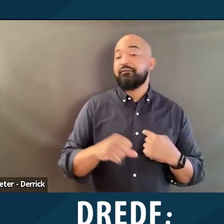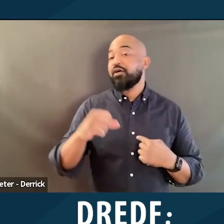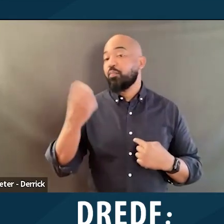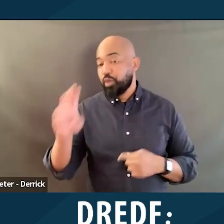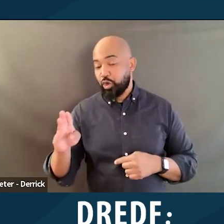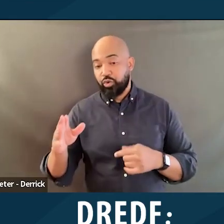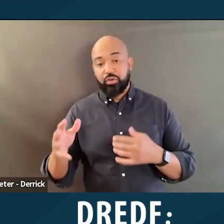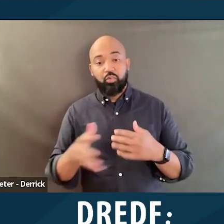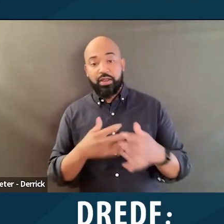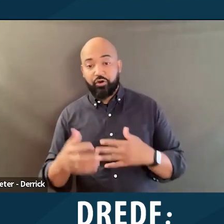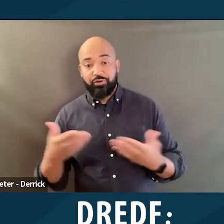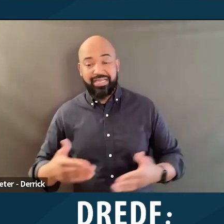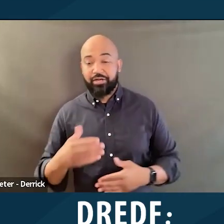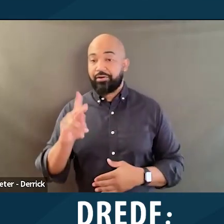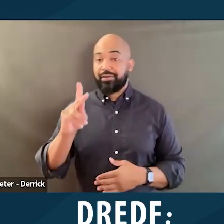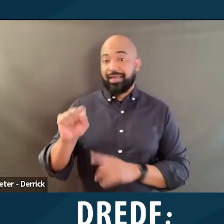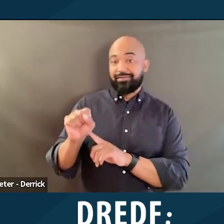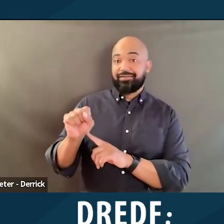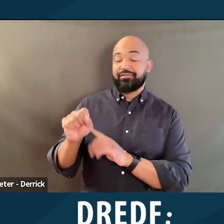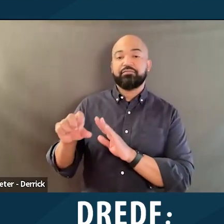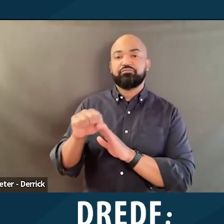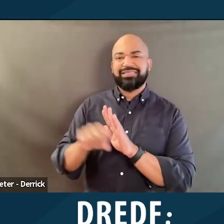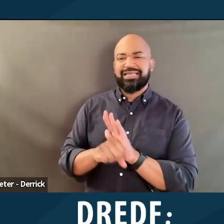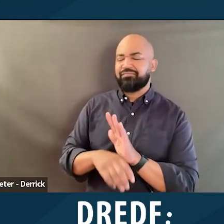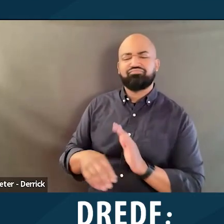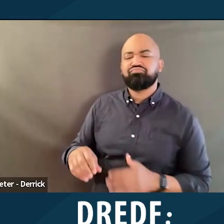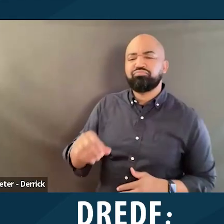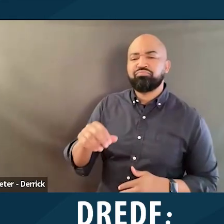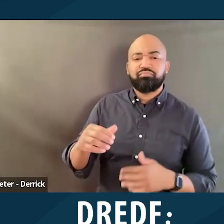like in my state of Kansas may not exactly be on the same wavelength as the Governor